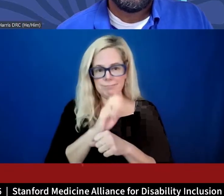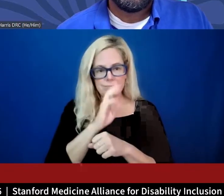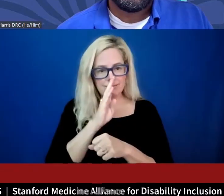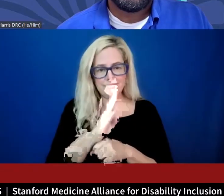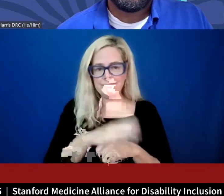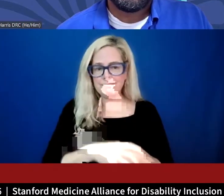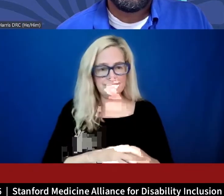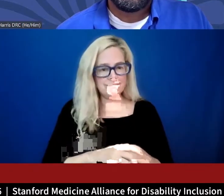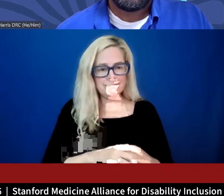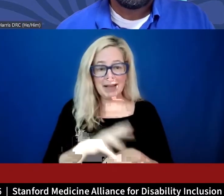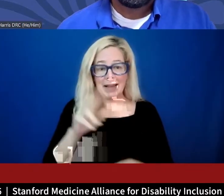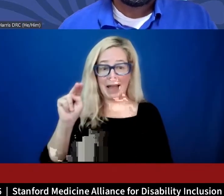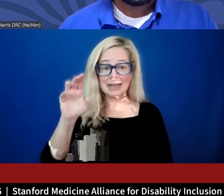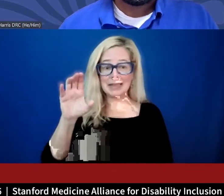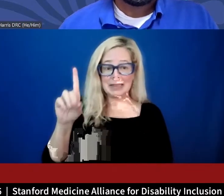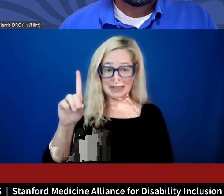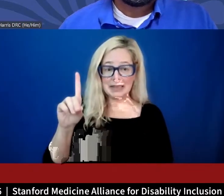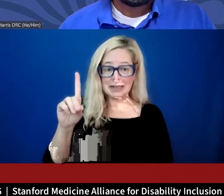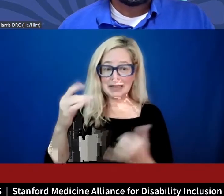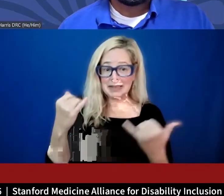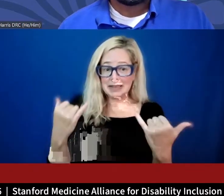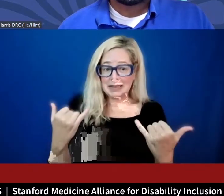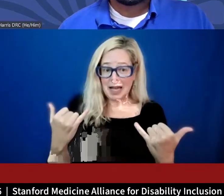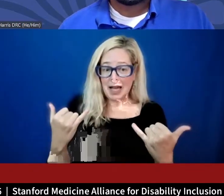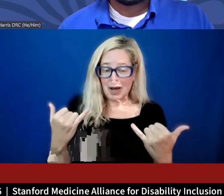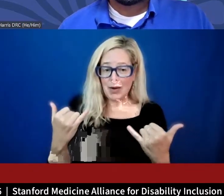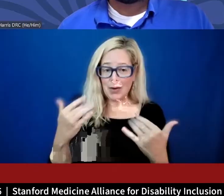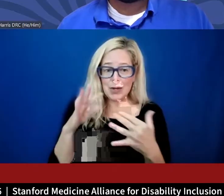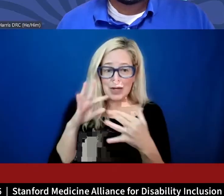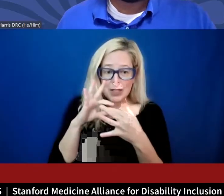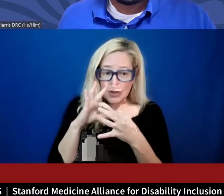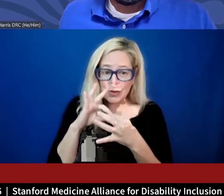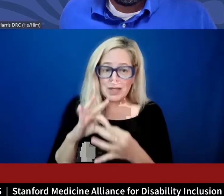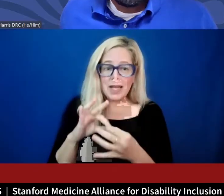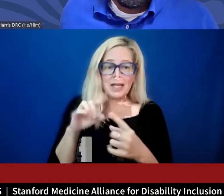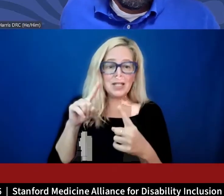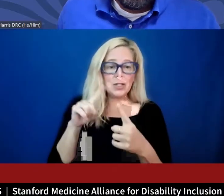at present is the issue of disability clinical care and competency training. Um we are in the